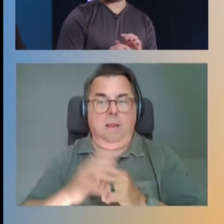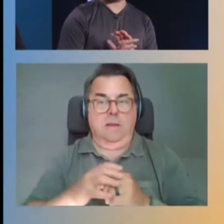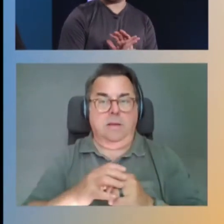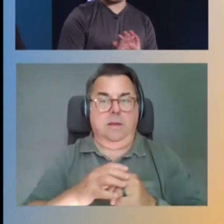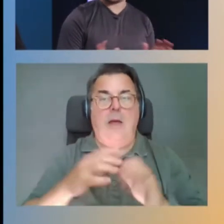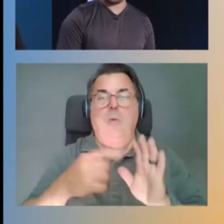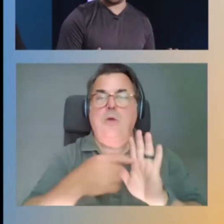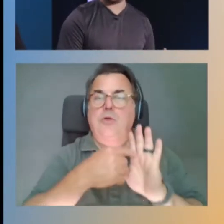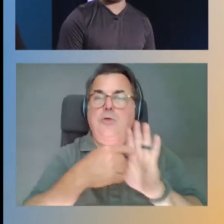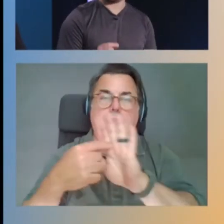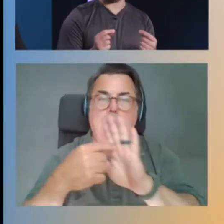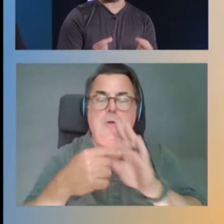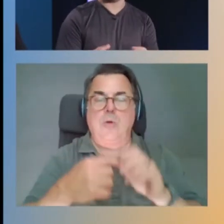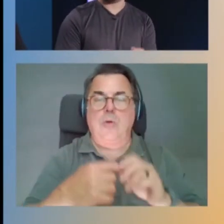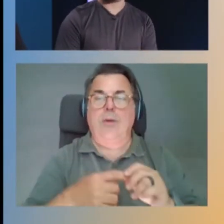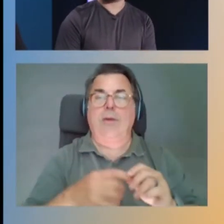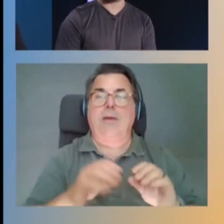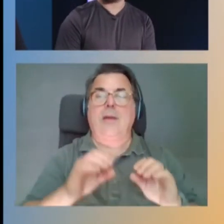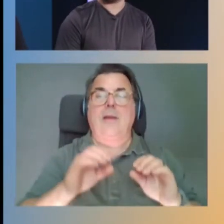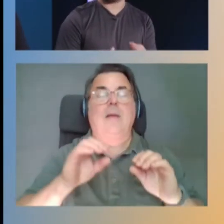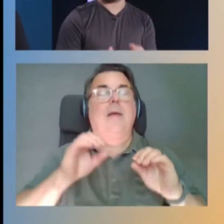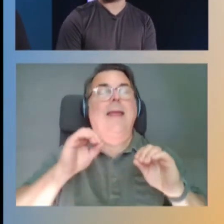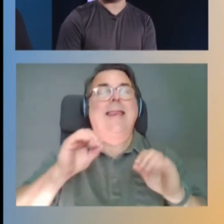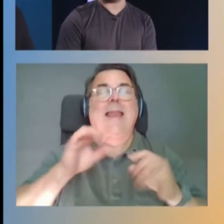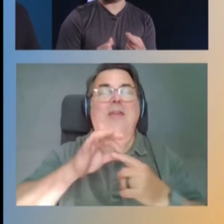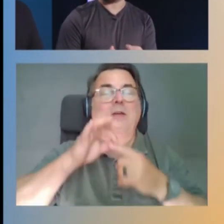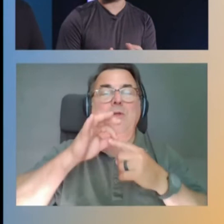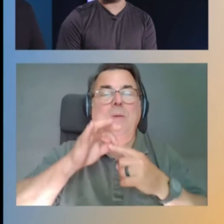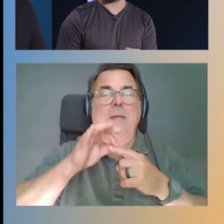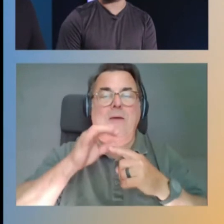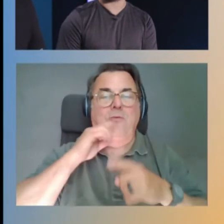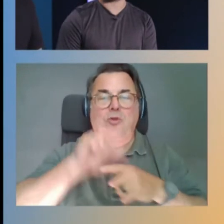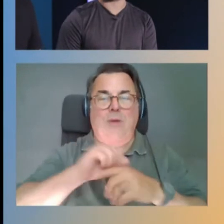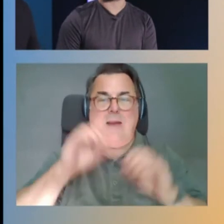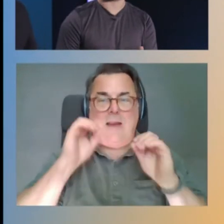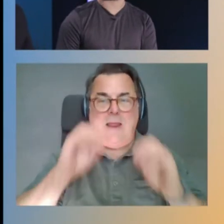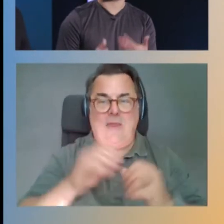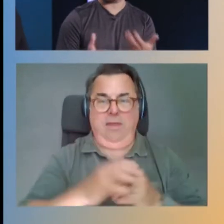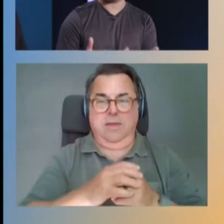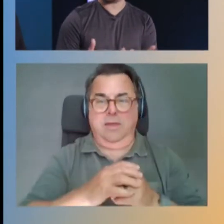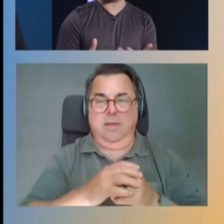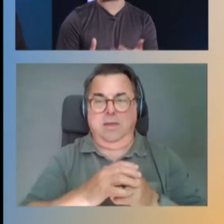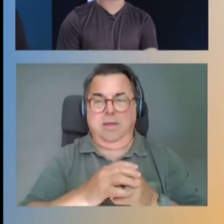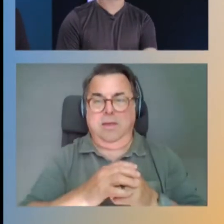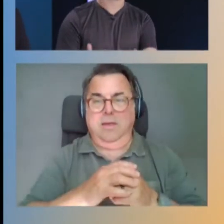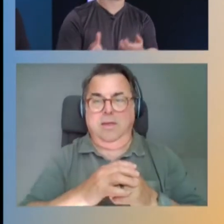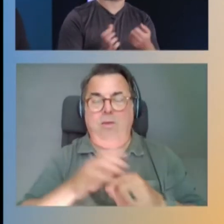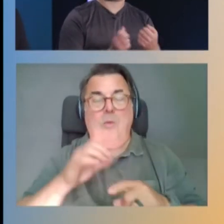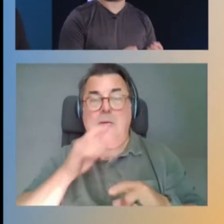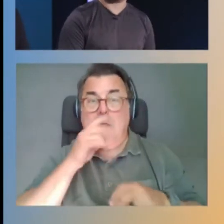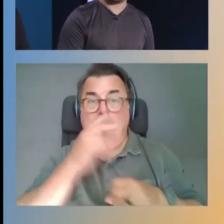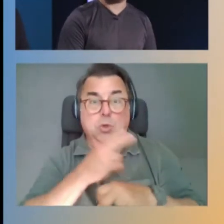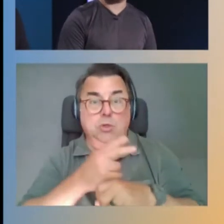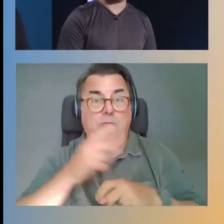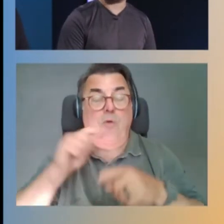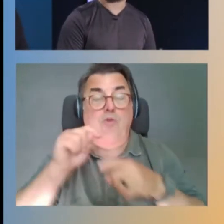nothing here is unique for Trainium. We didn't build the model for Trainium or optimize it, but rather we download the model.